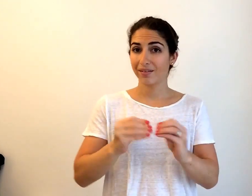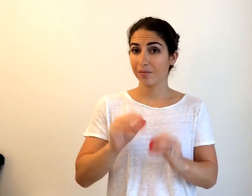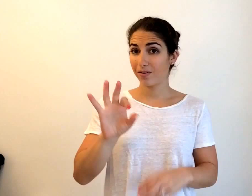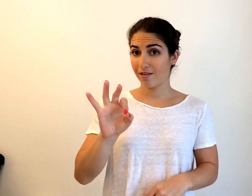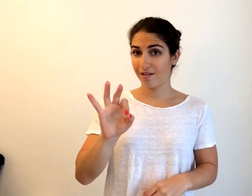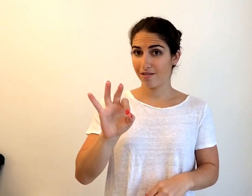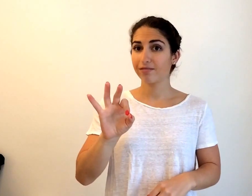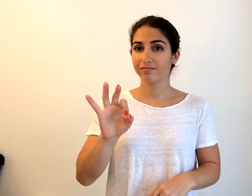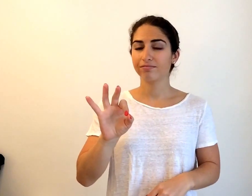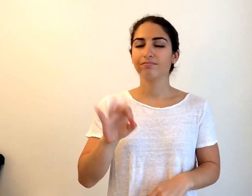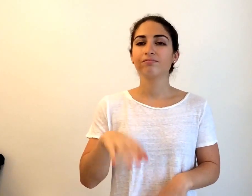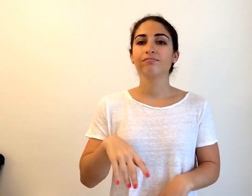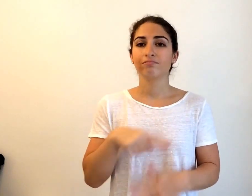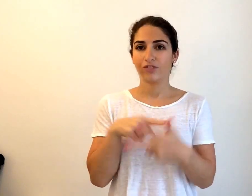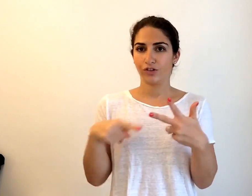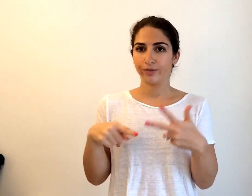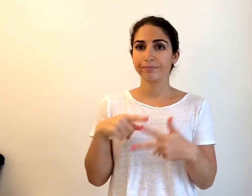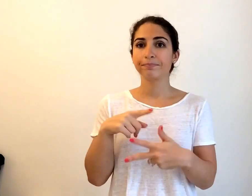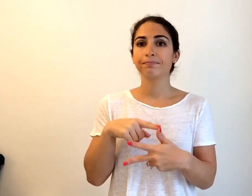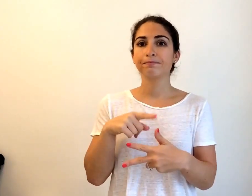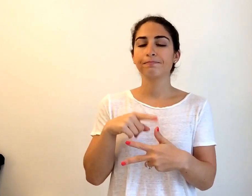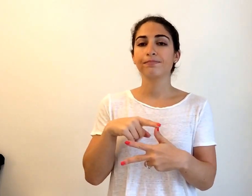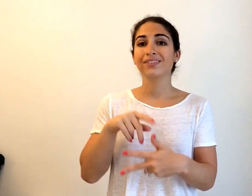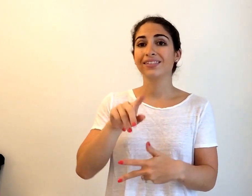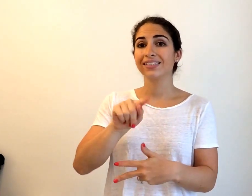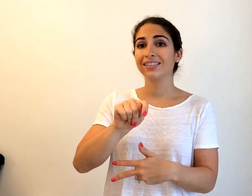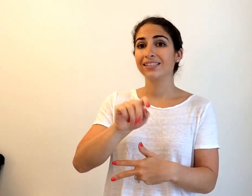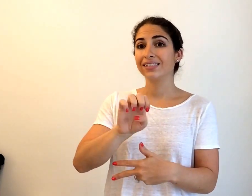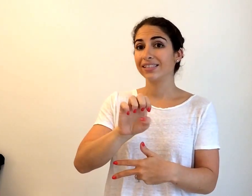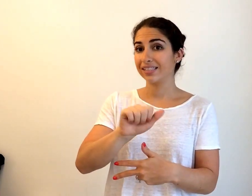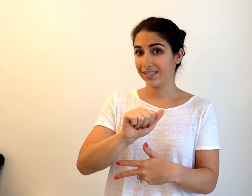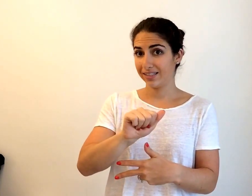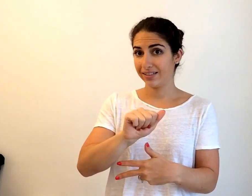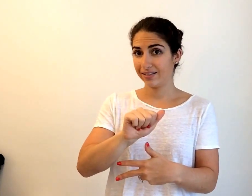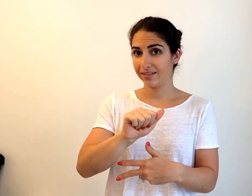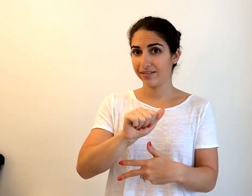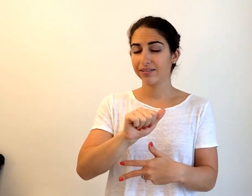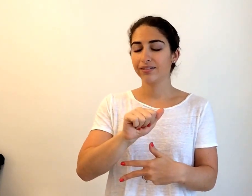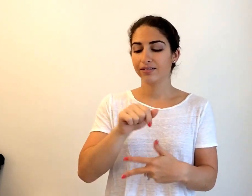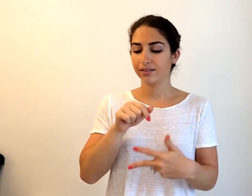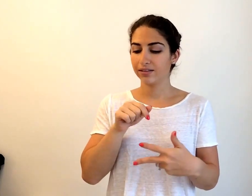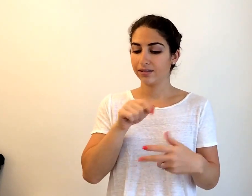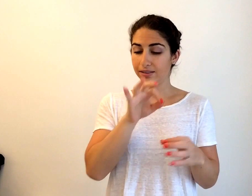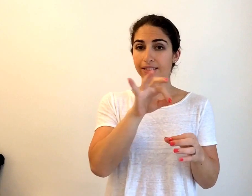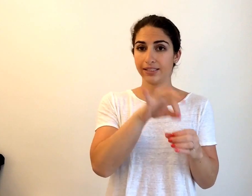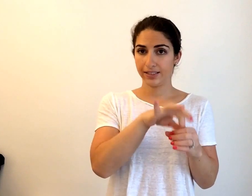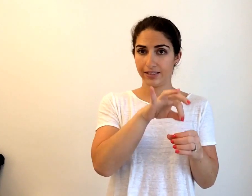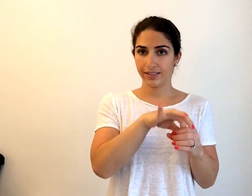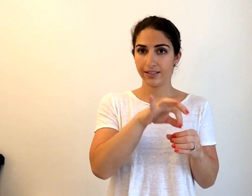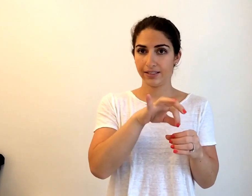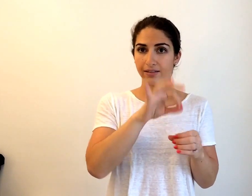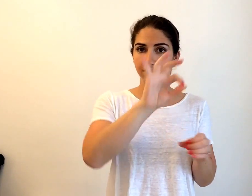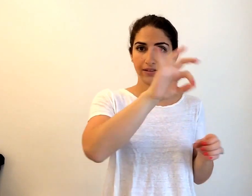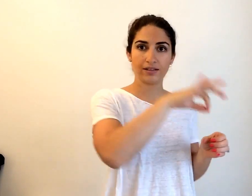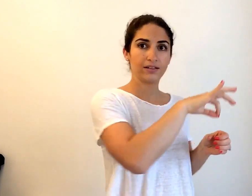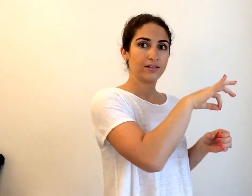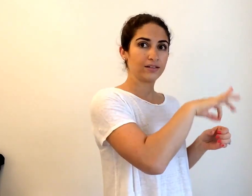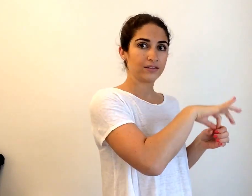Number 9's three: T-E-A is "tea" the beverage.